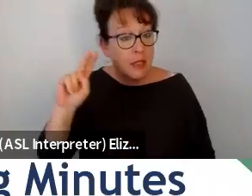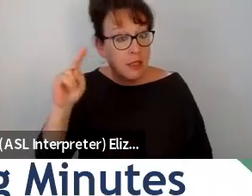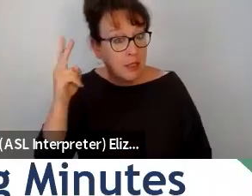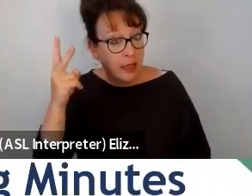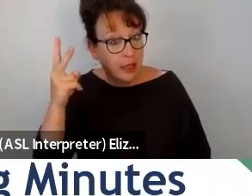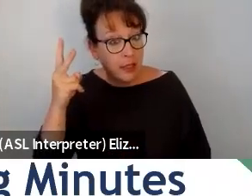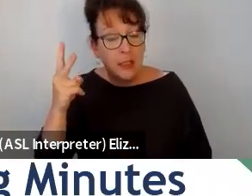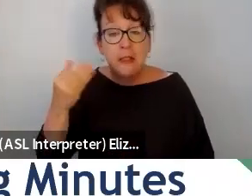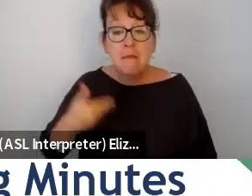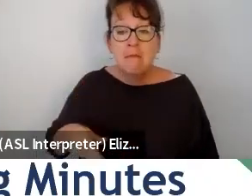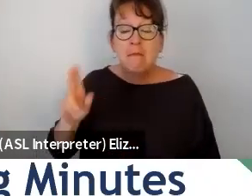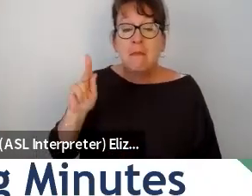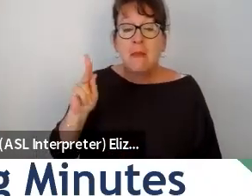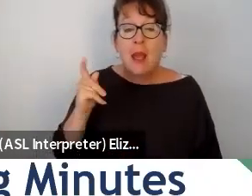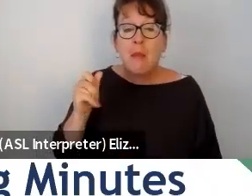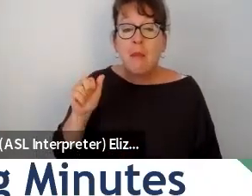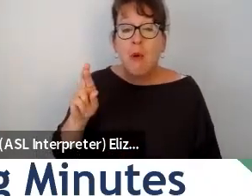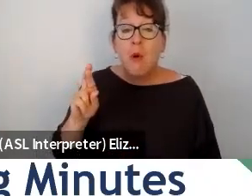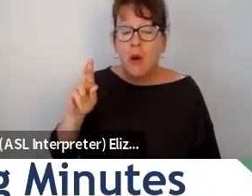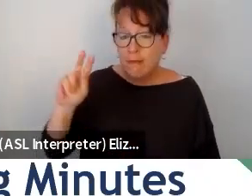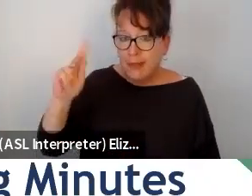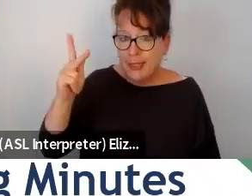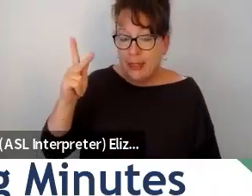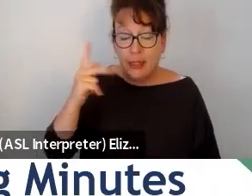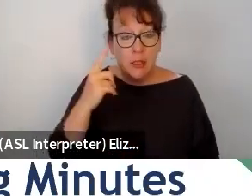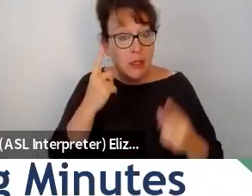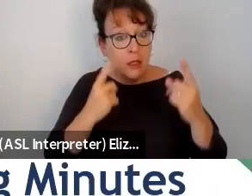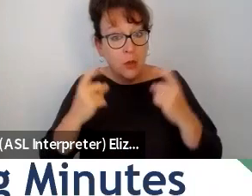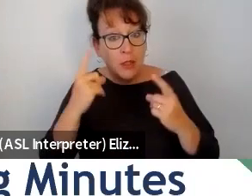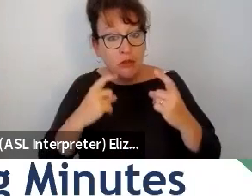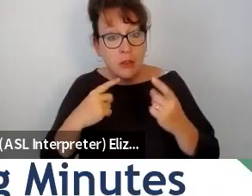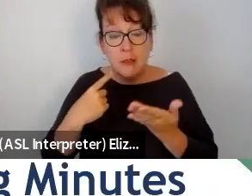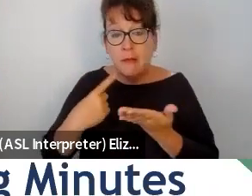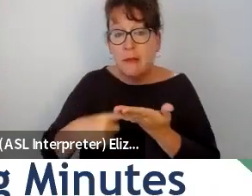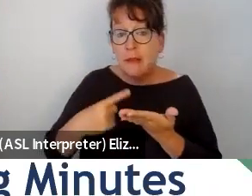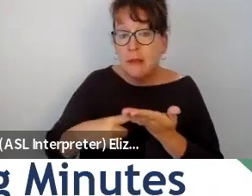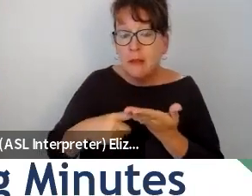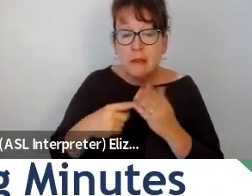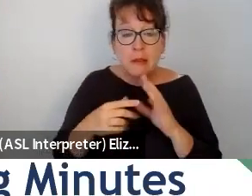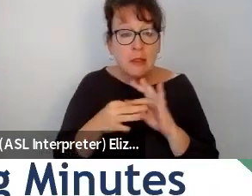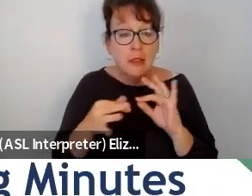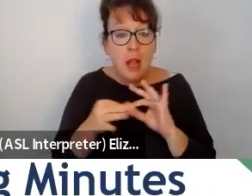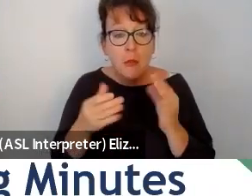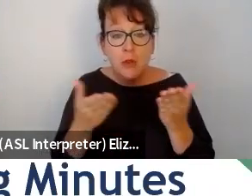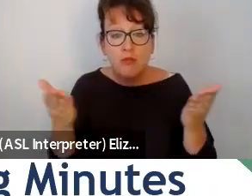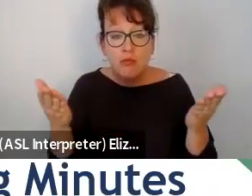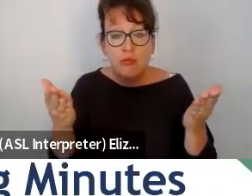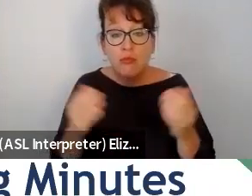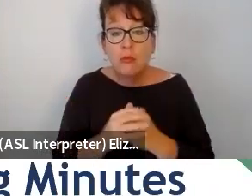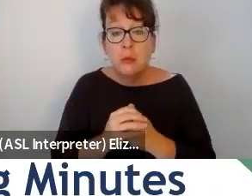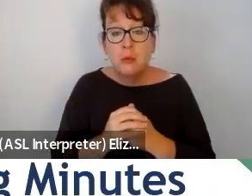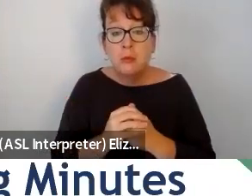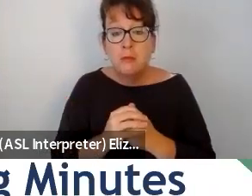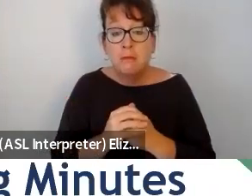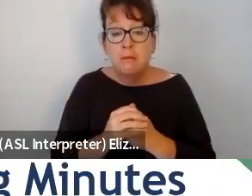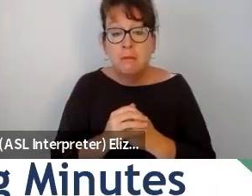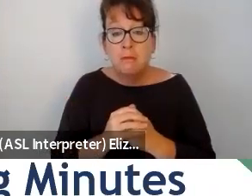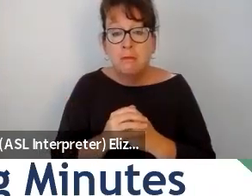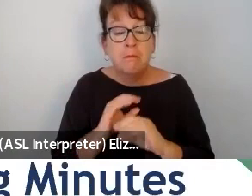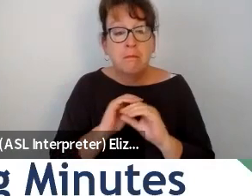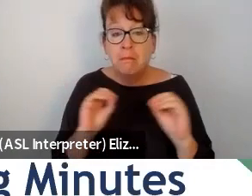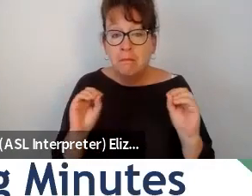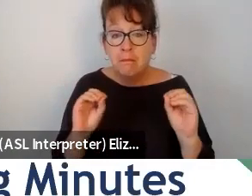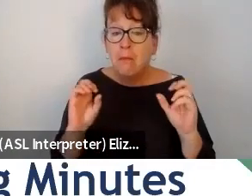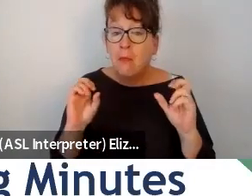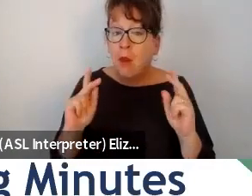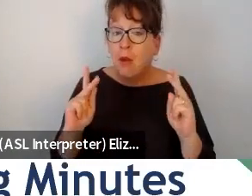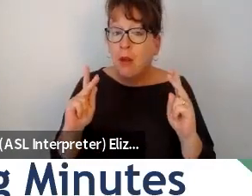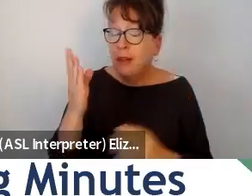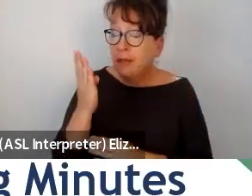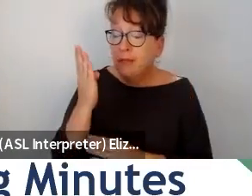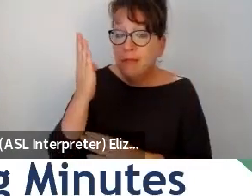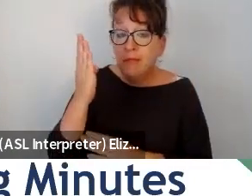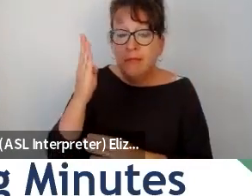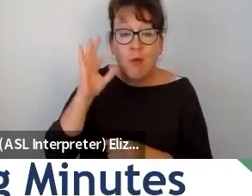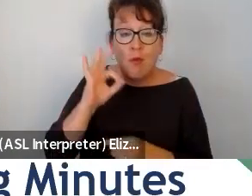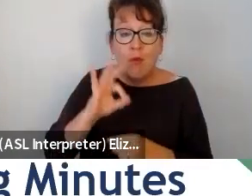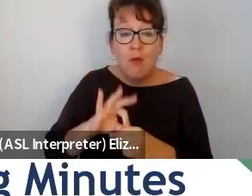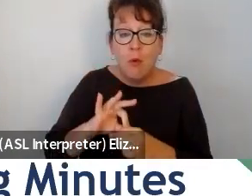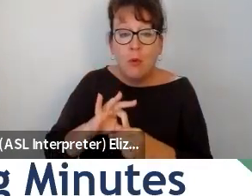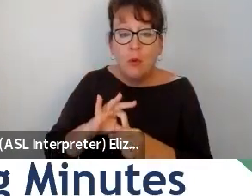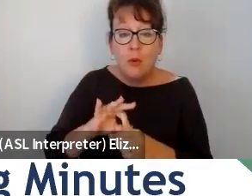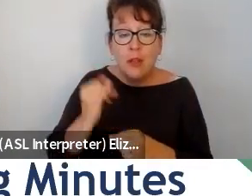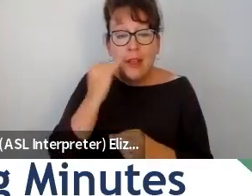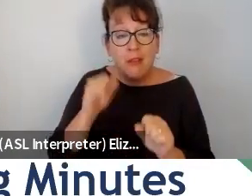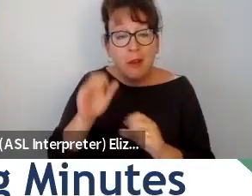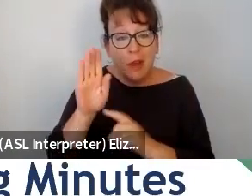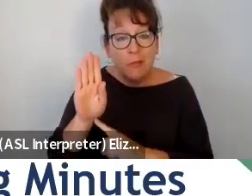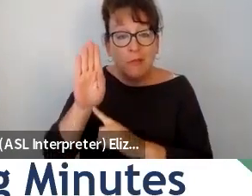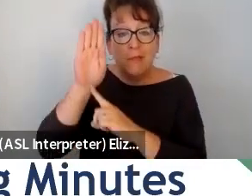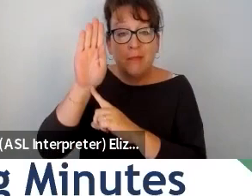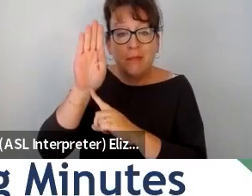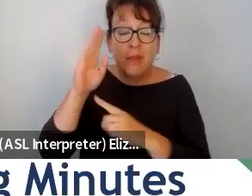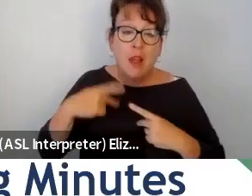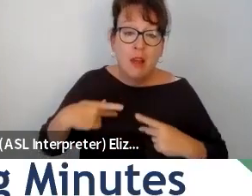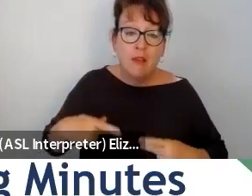of inland ports not on waterways. We know that the interest across the country and ports work,